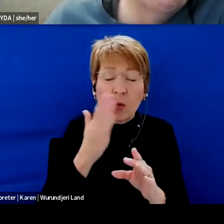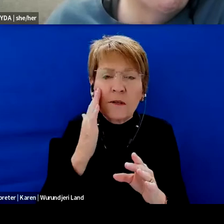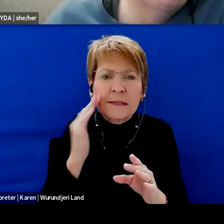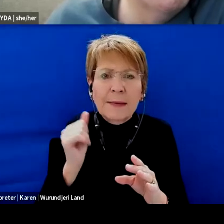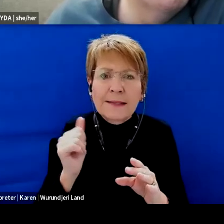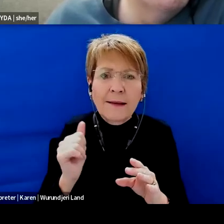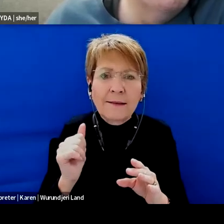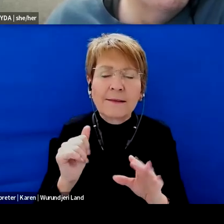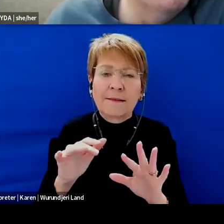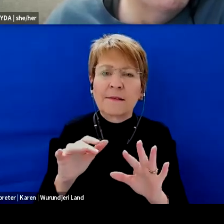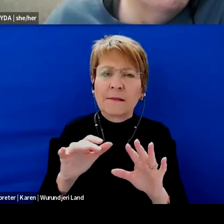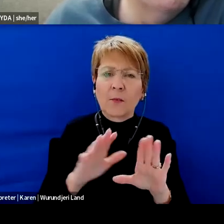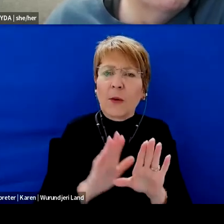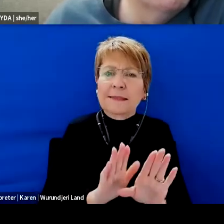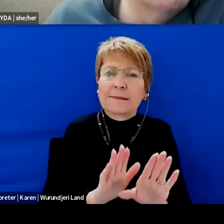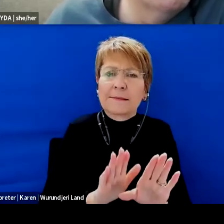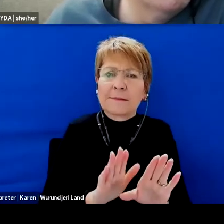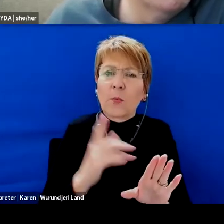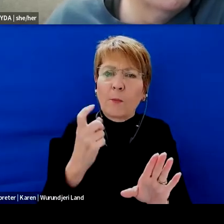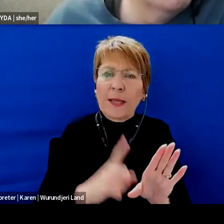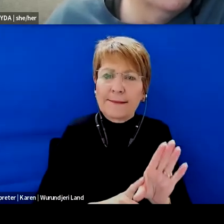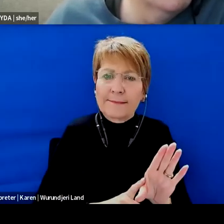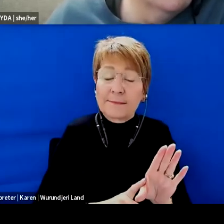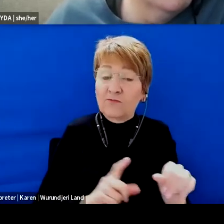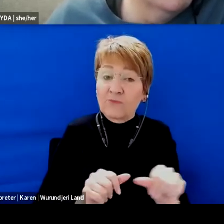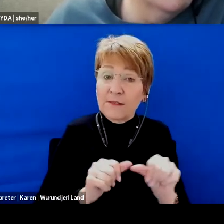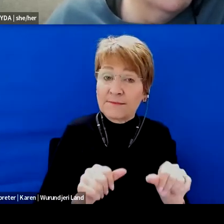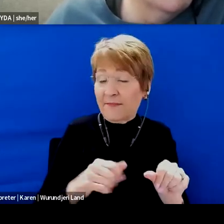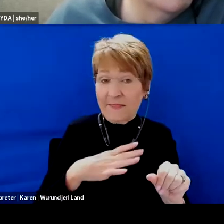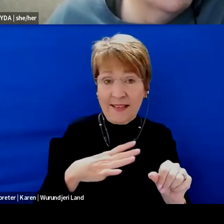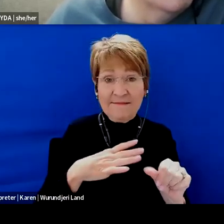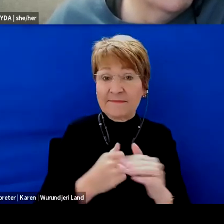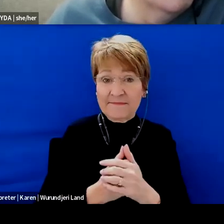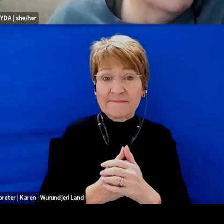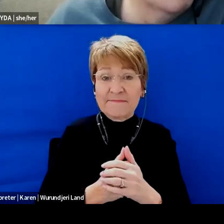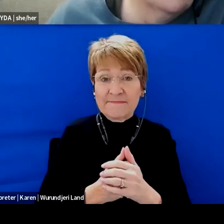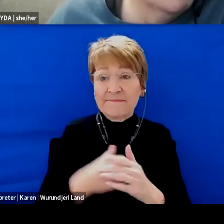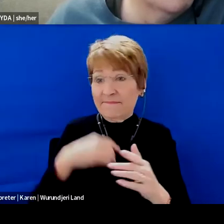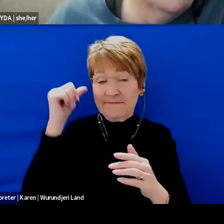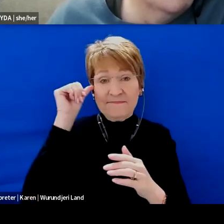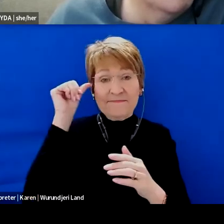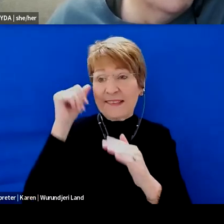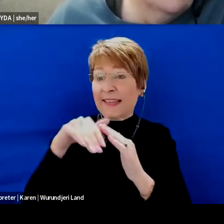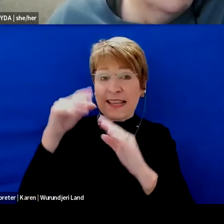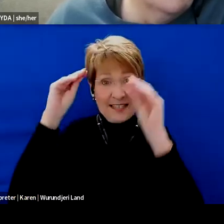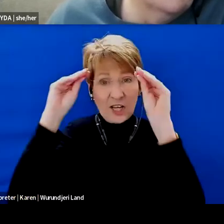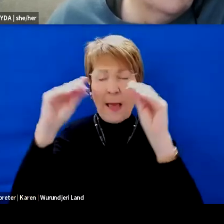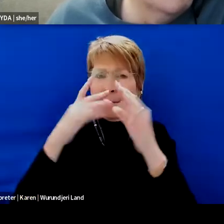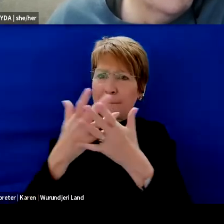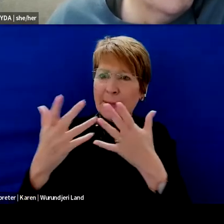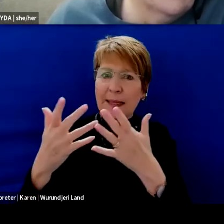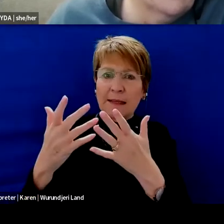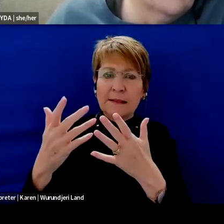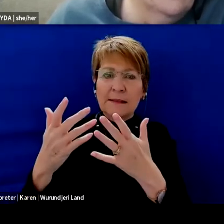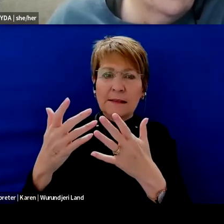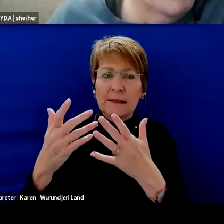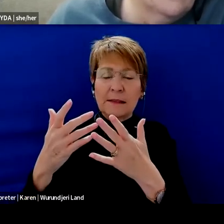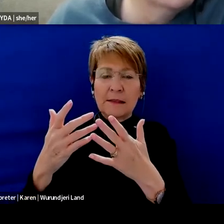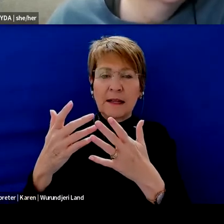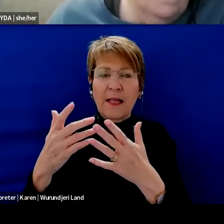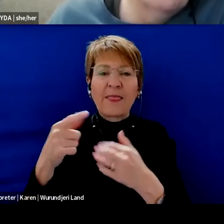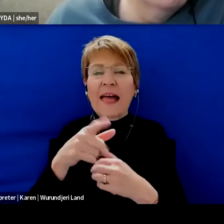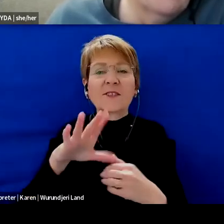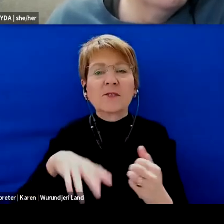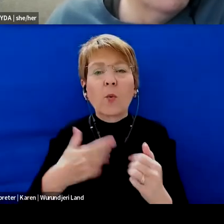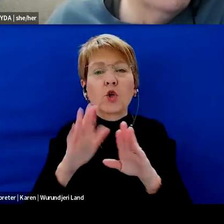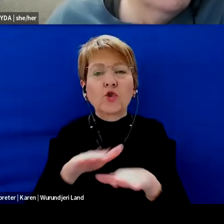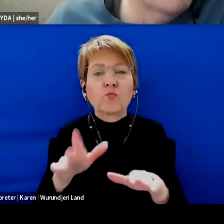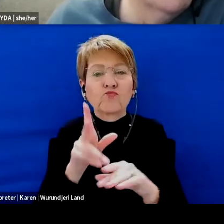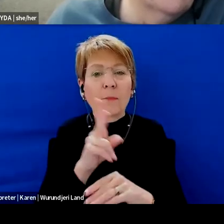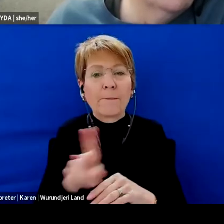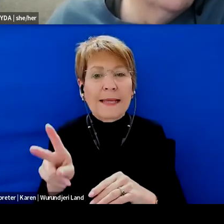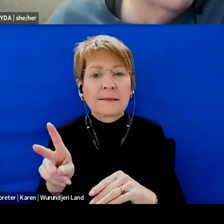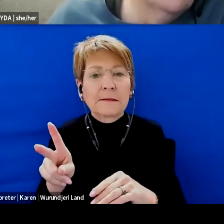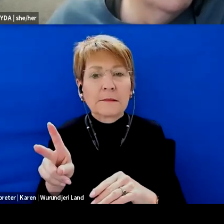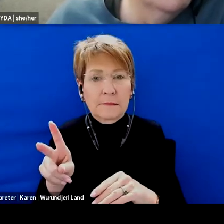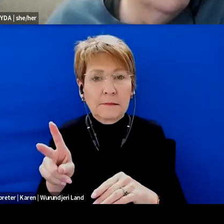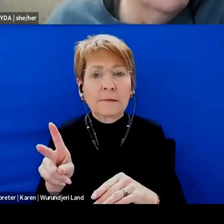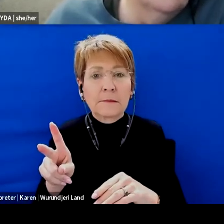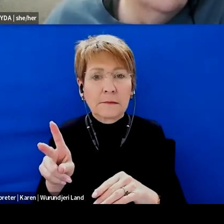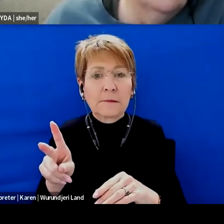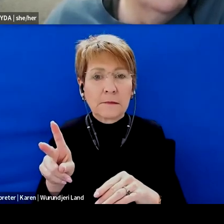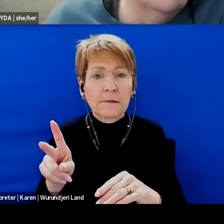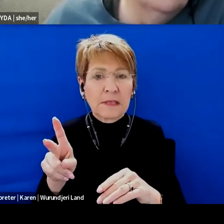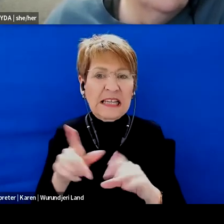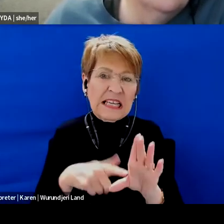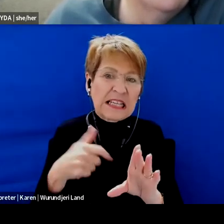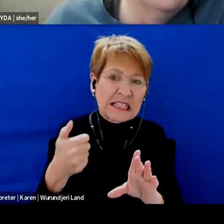And they, it's completely fine, I think, really, and I understand in education, there is a push from trying to not let children repeat. Now, I think that's not good.